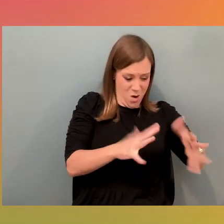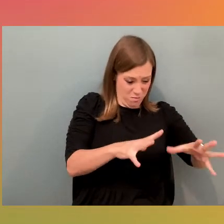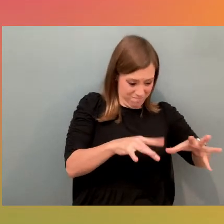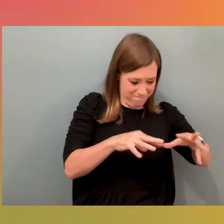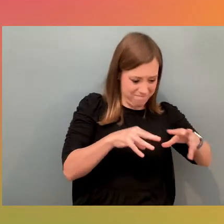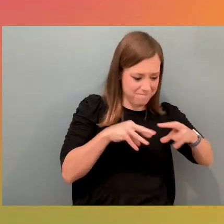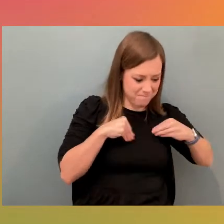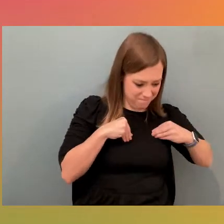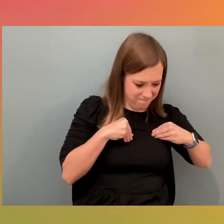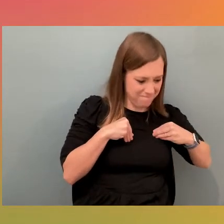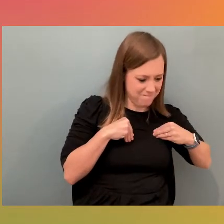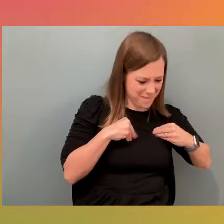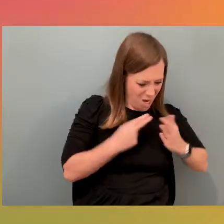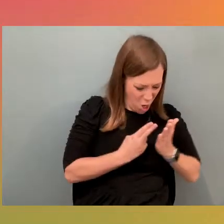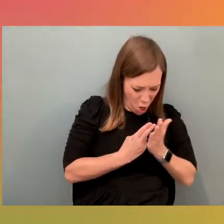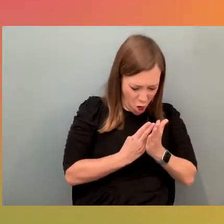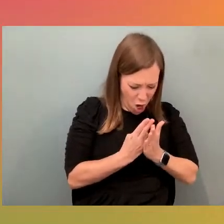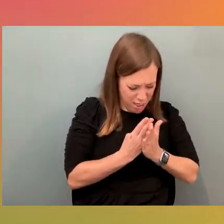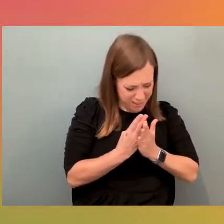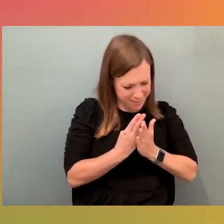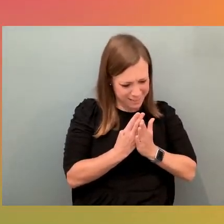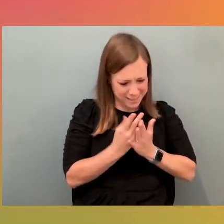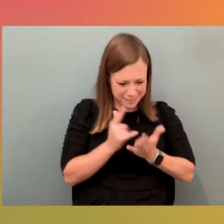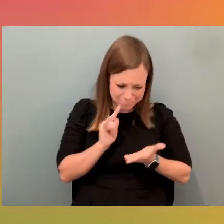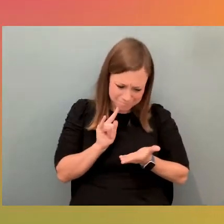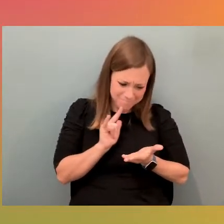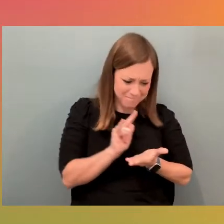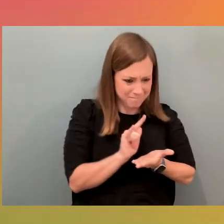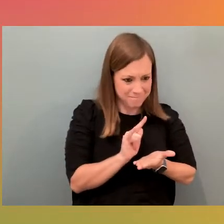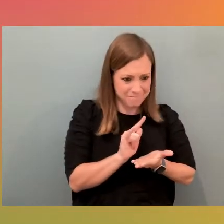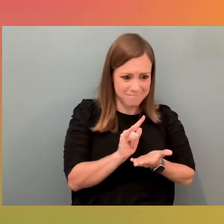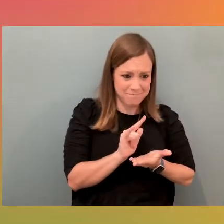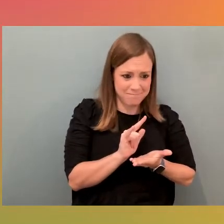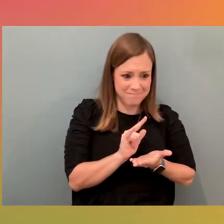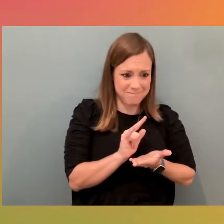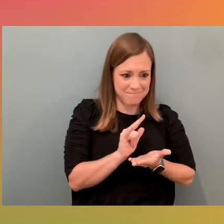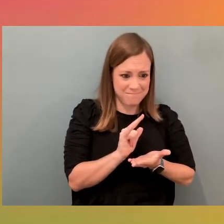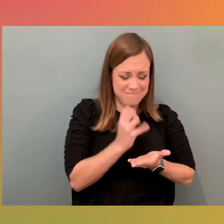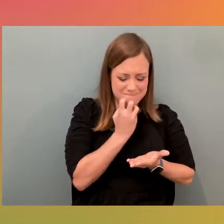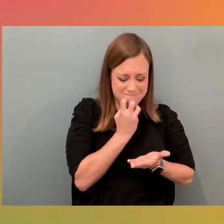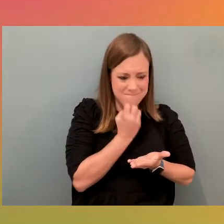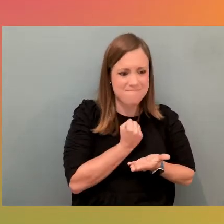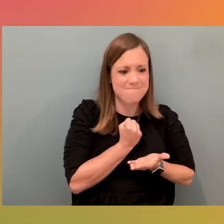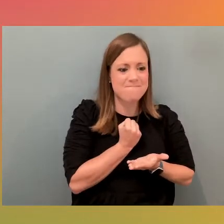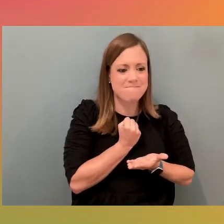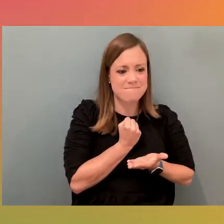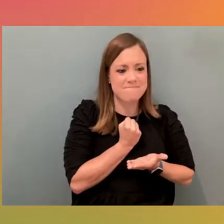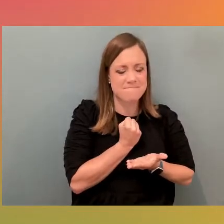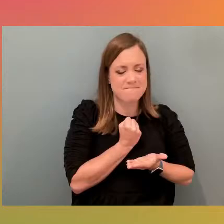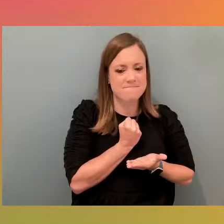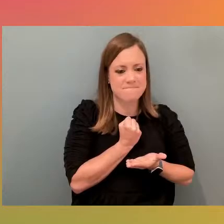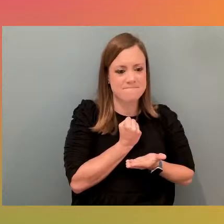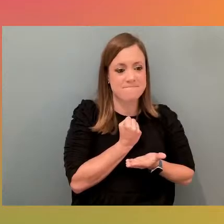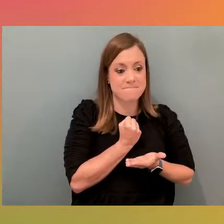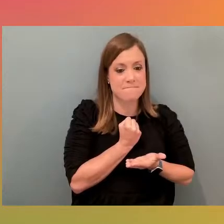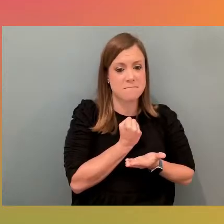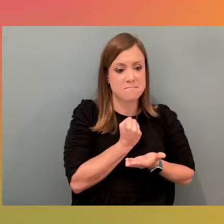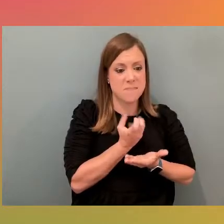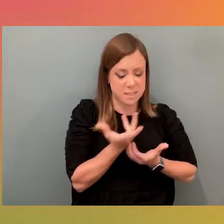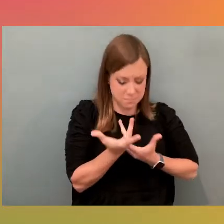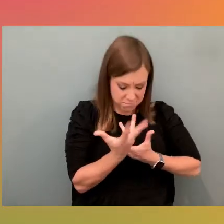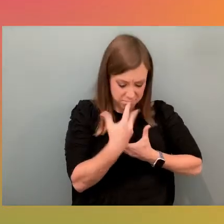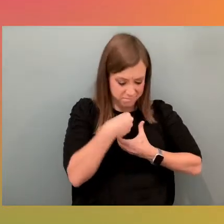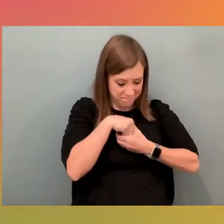IN A SPACE OF PRESENCE, AND